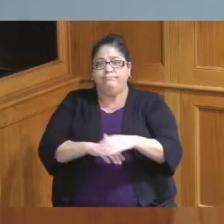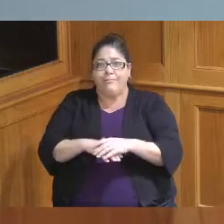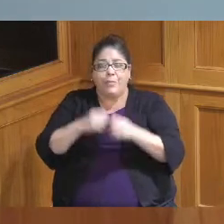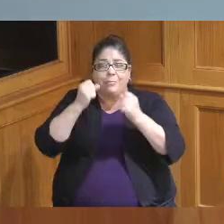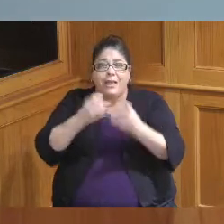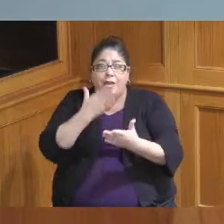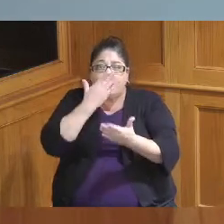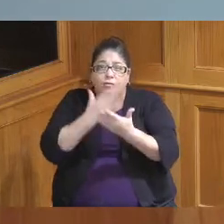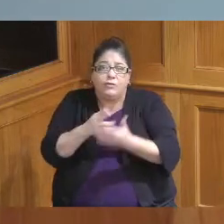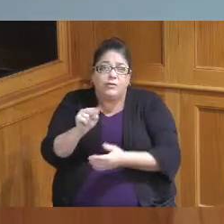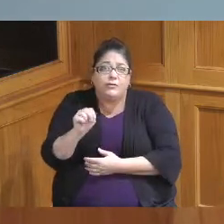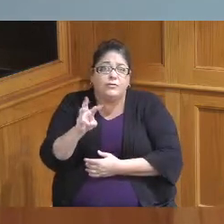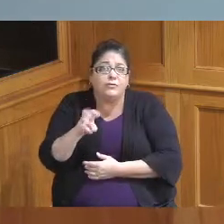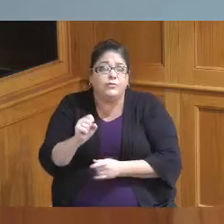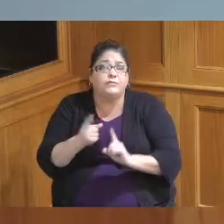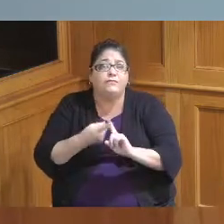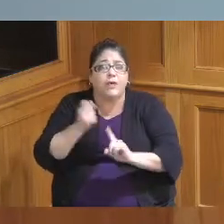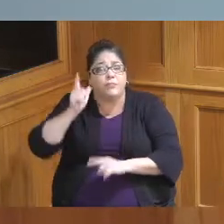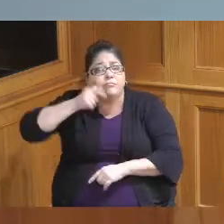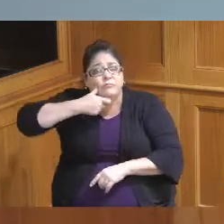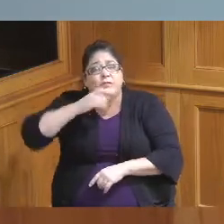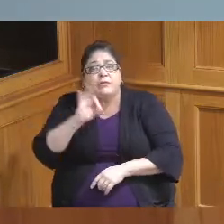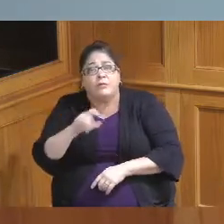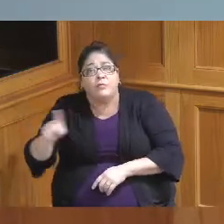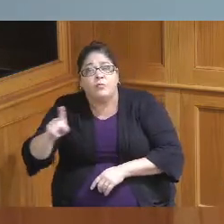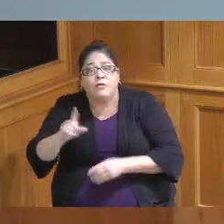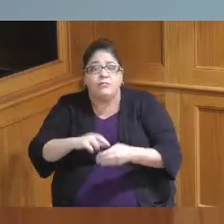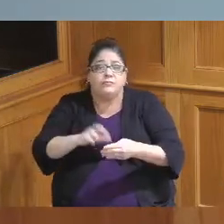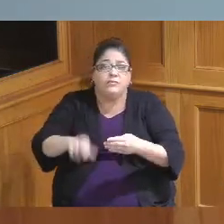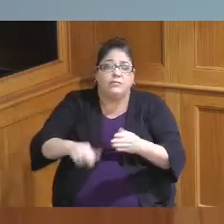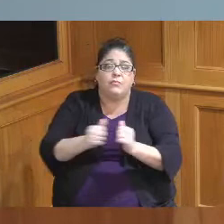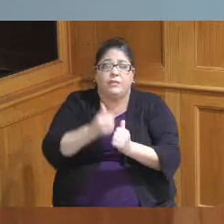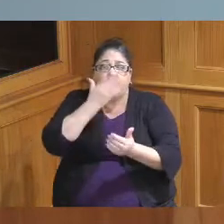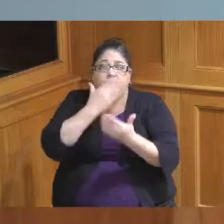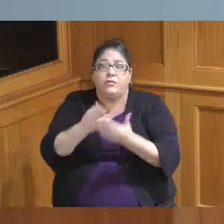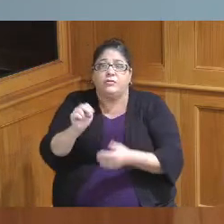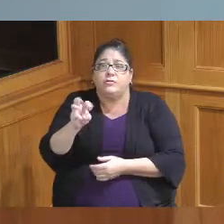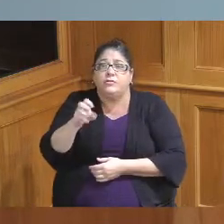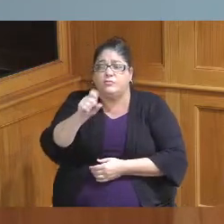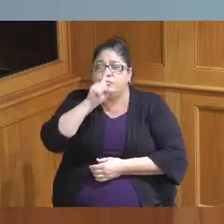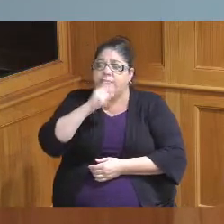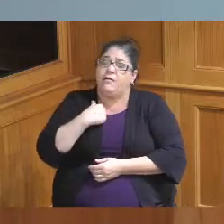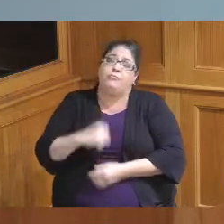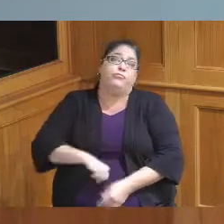happen every day out of our office and I couldn't be more proud of of the work that they do and in